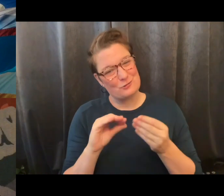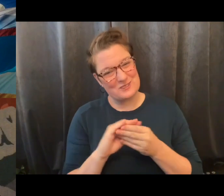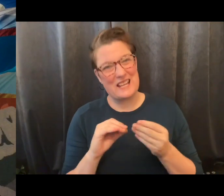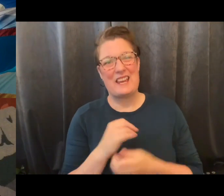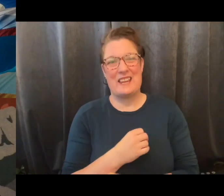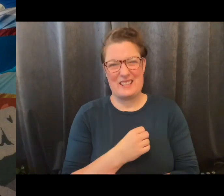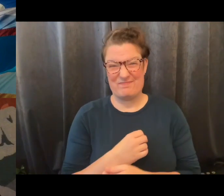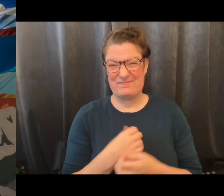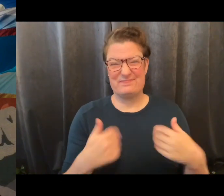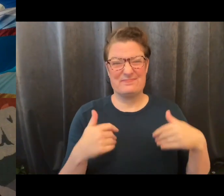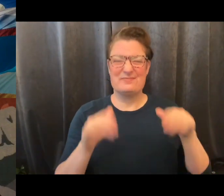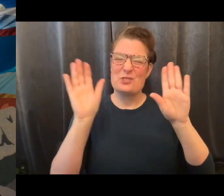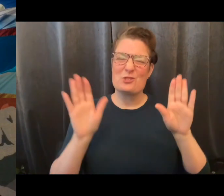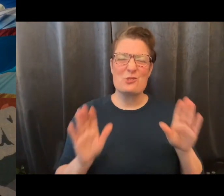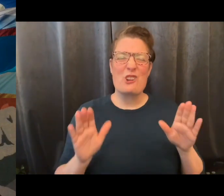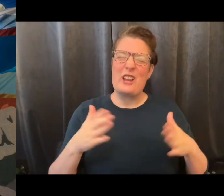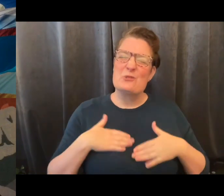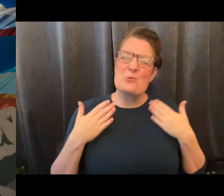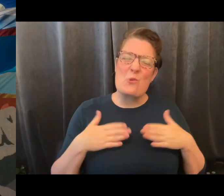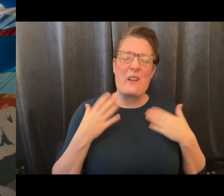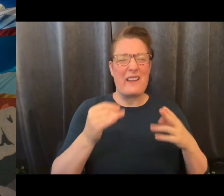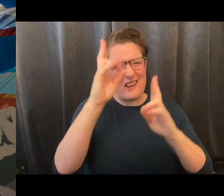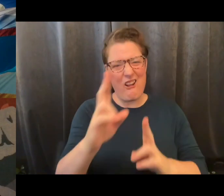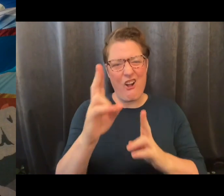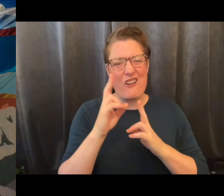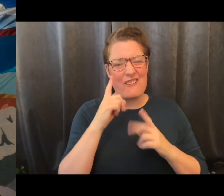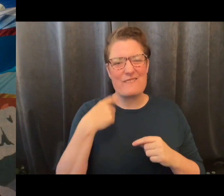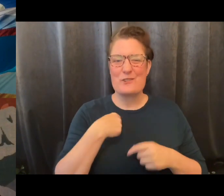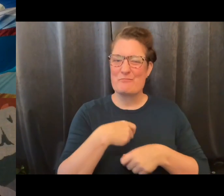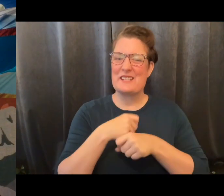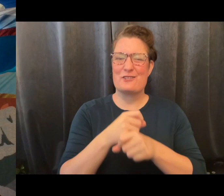and honor it's been to create this podcast with you for the past year.